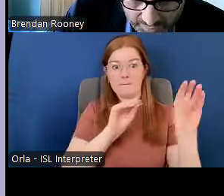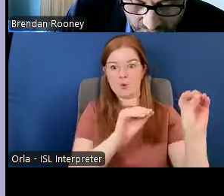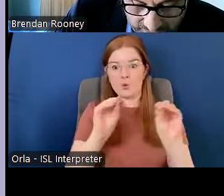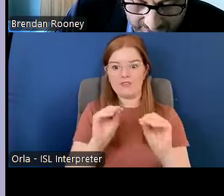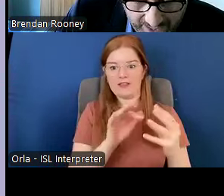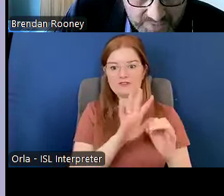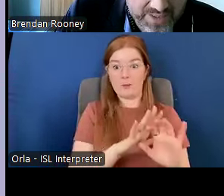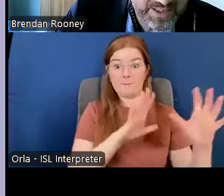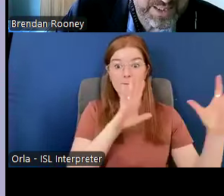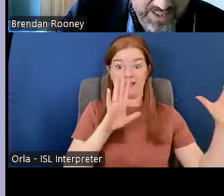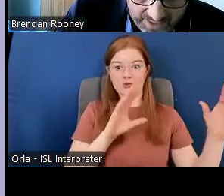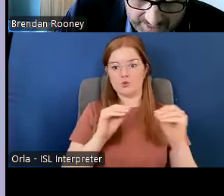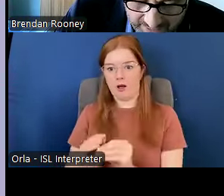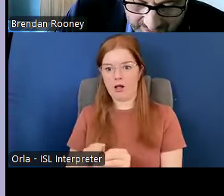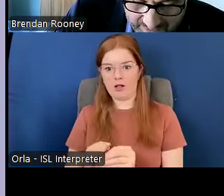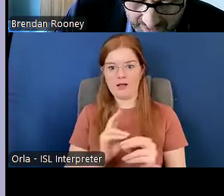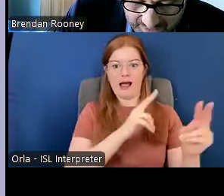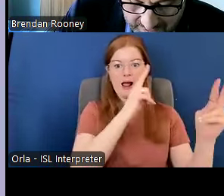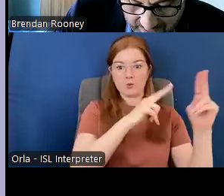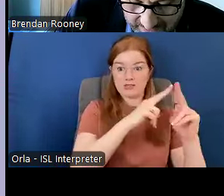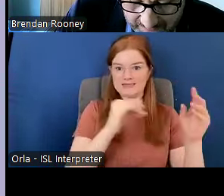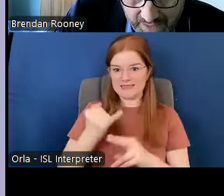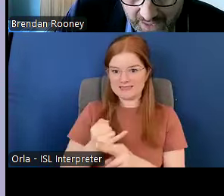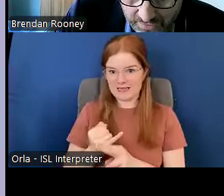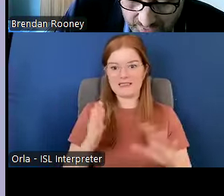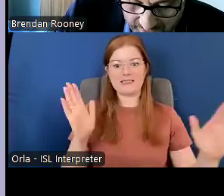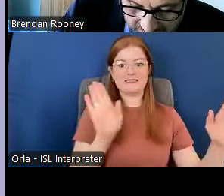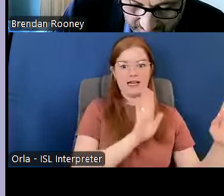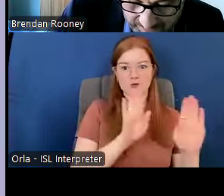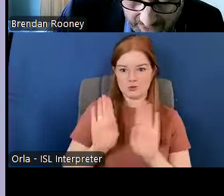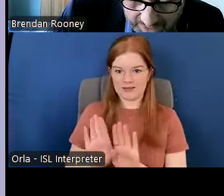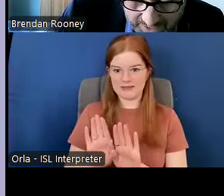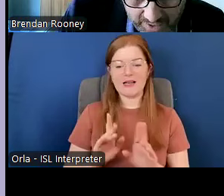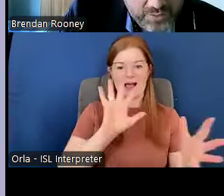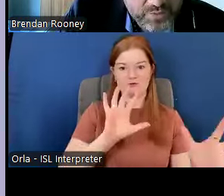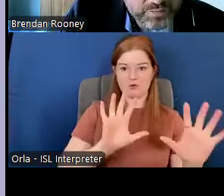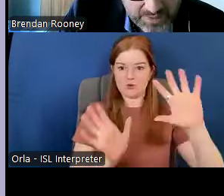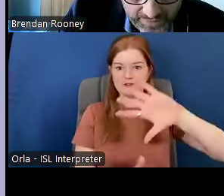small, outside to inside, side to side, and rotation, the circular movement of